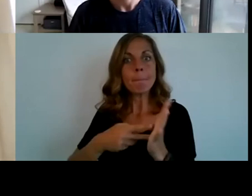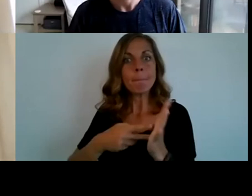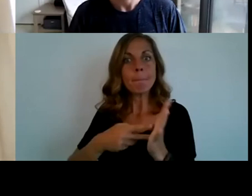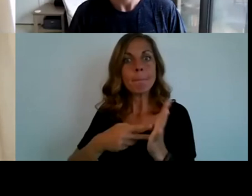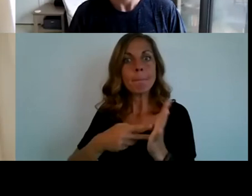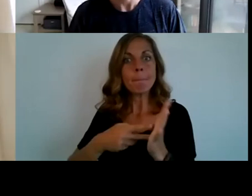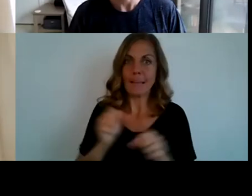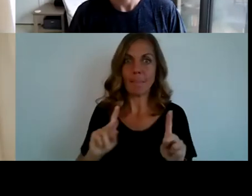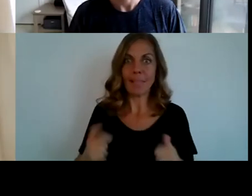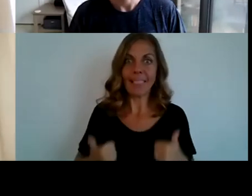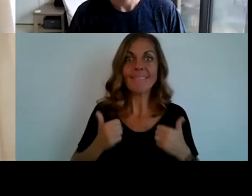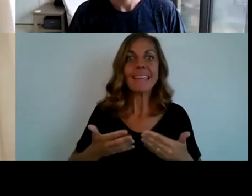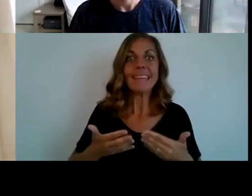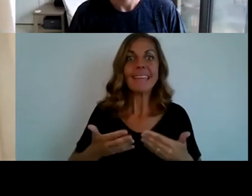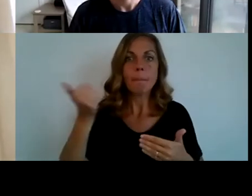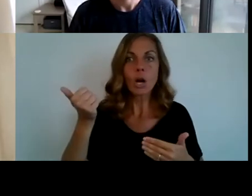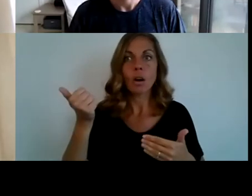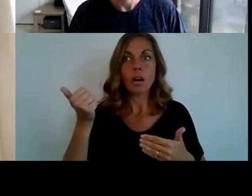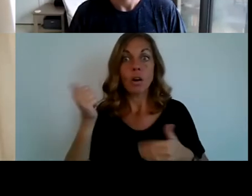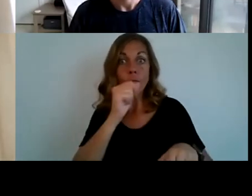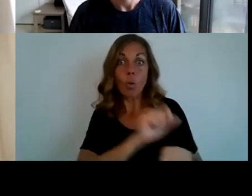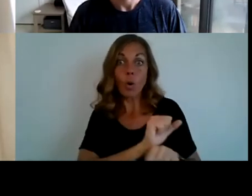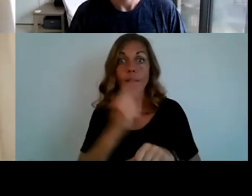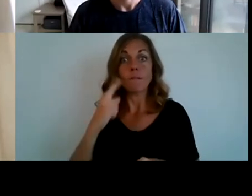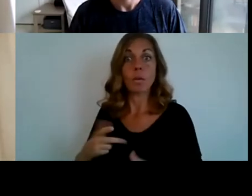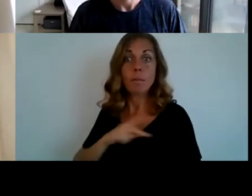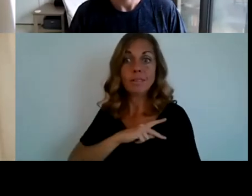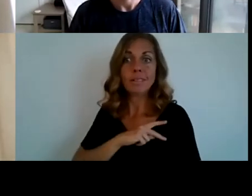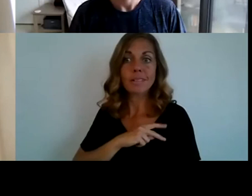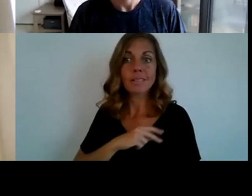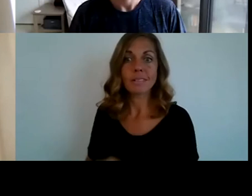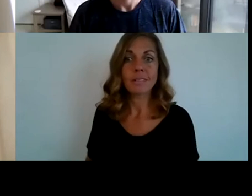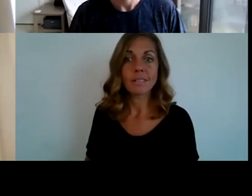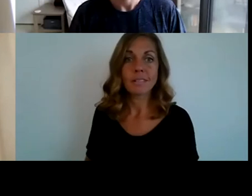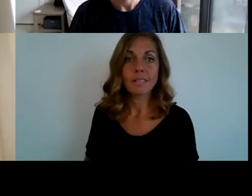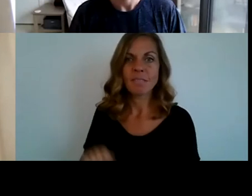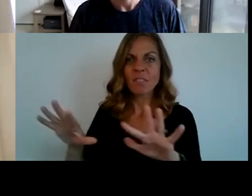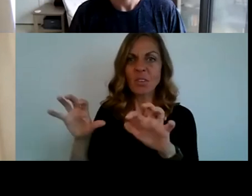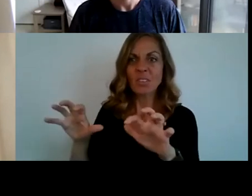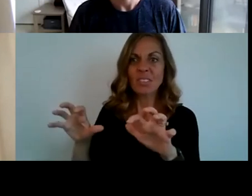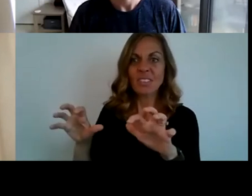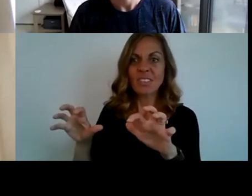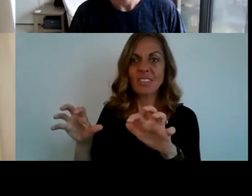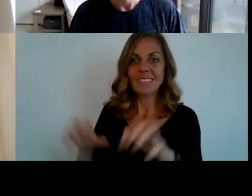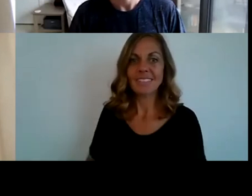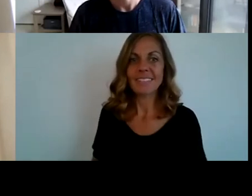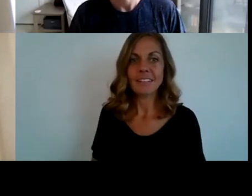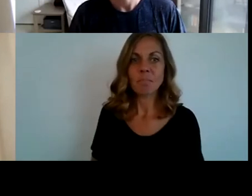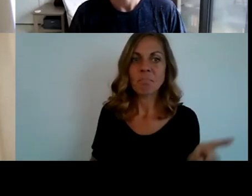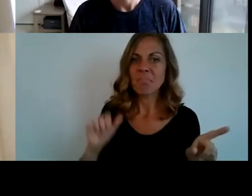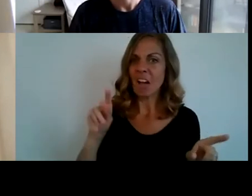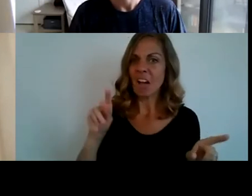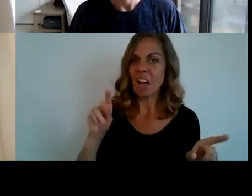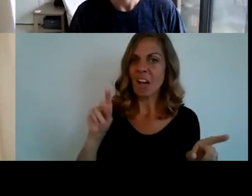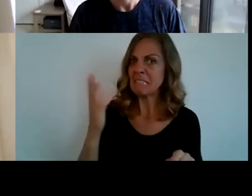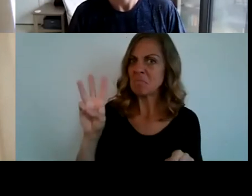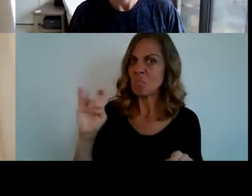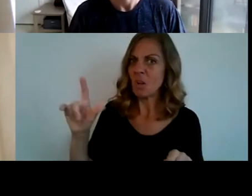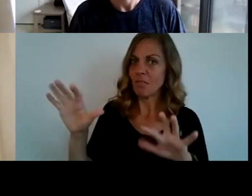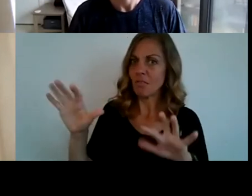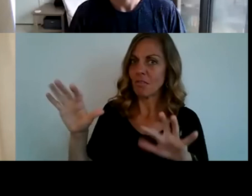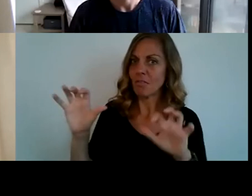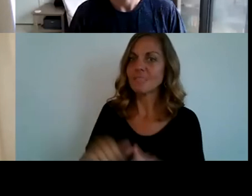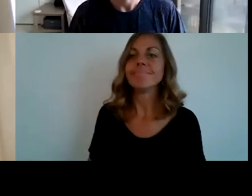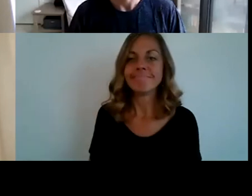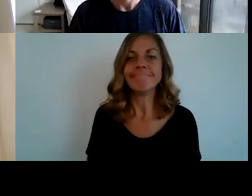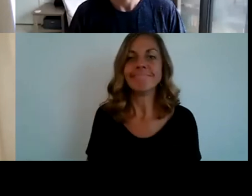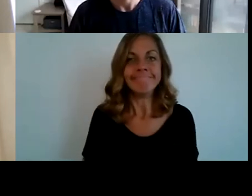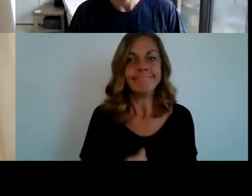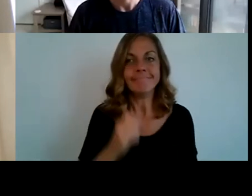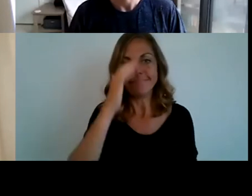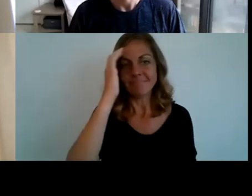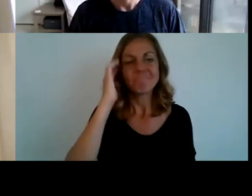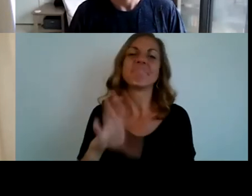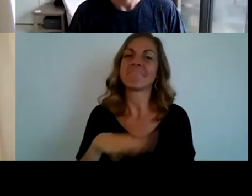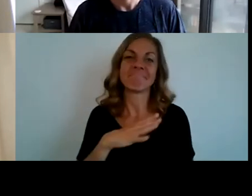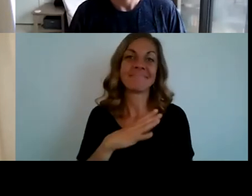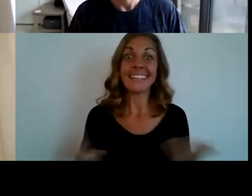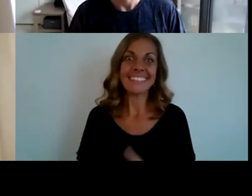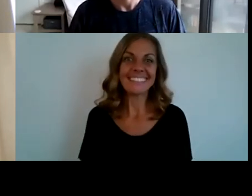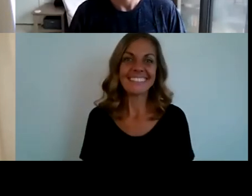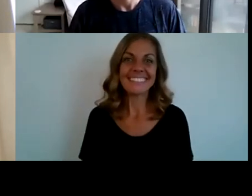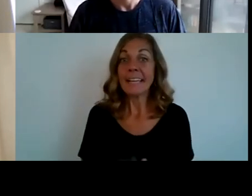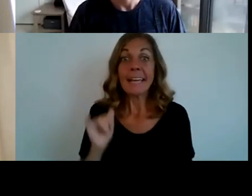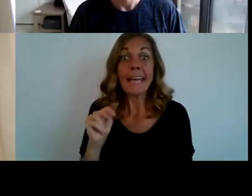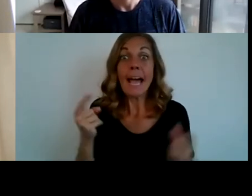all. So, it's not just a an opportunity [froze] I think we lost Will. Yeah. Things happen.